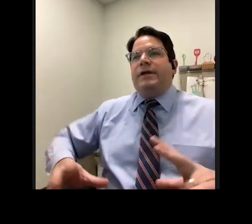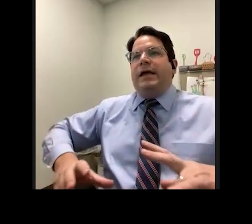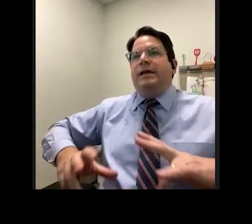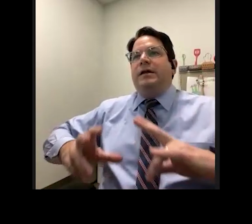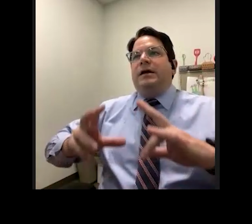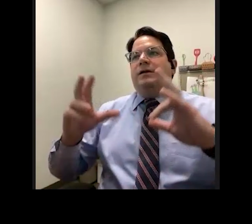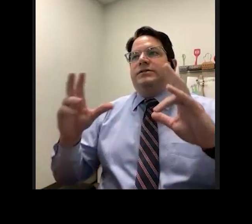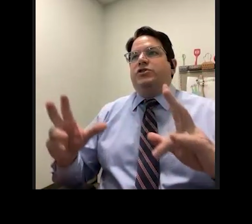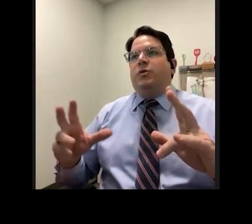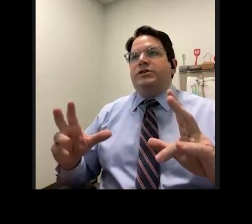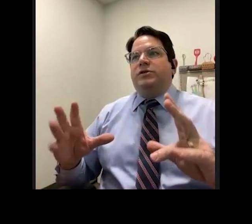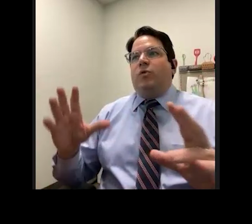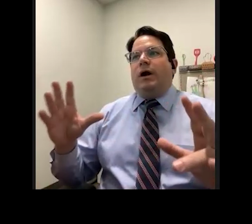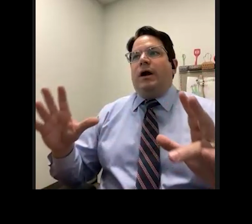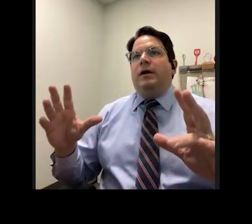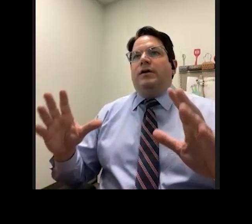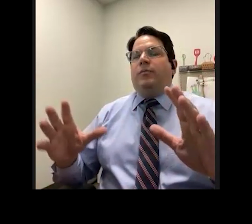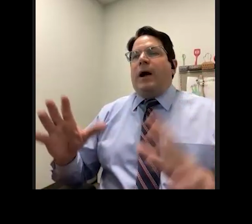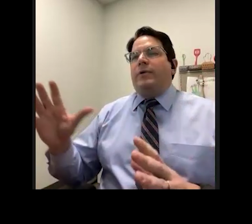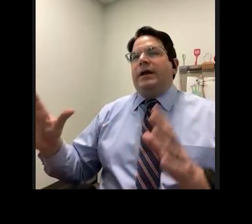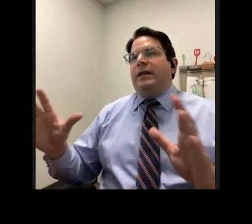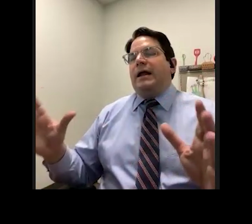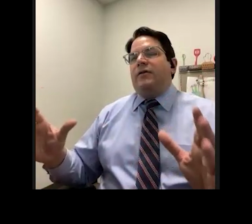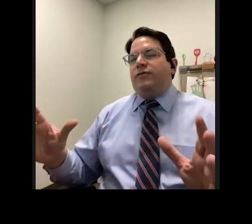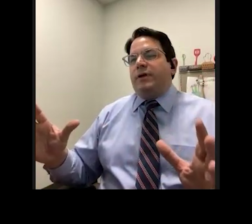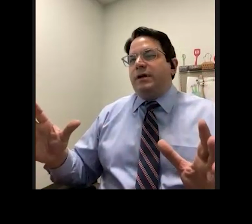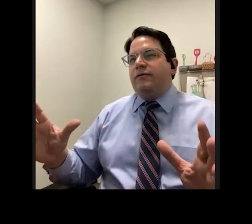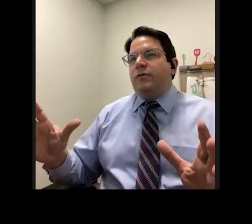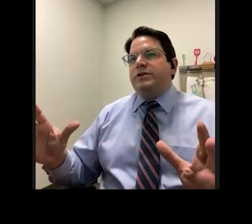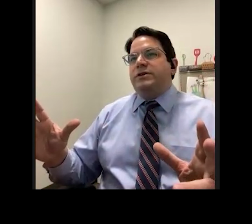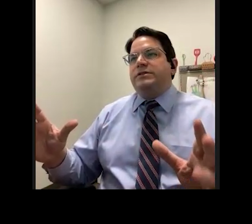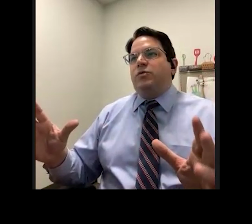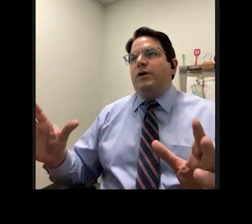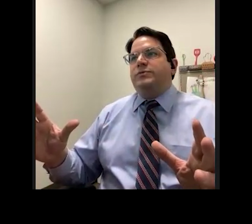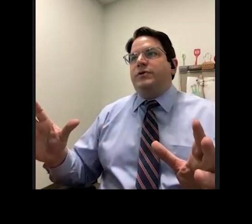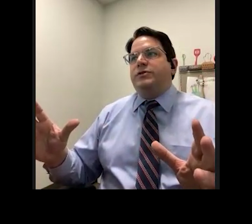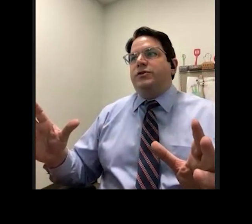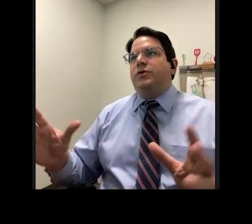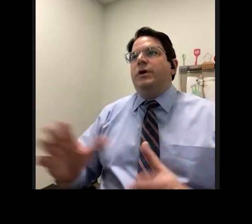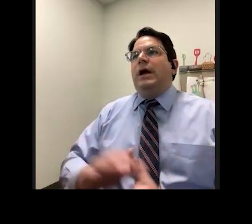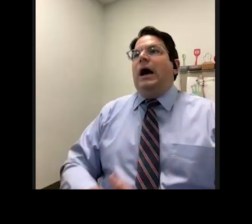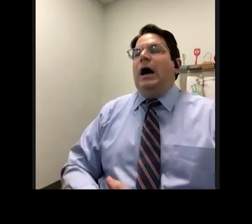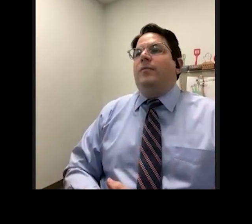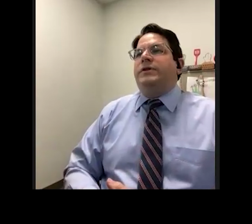to navigate a situation where you're probably get a lot of conflicting information as to what you're supposed to do.